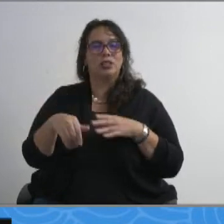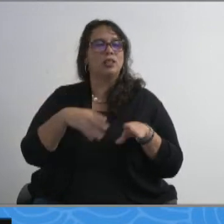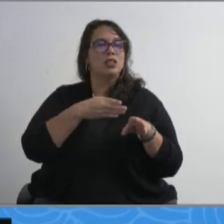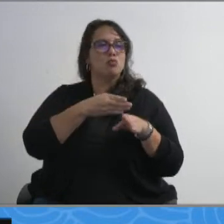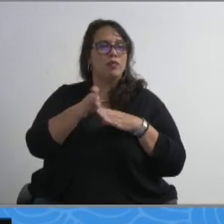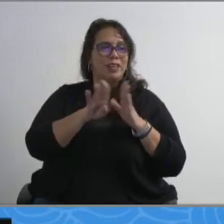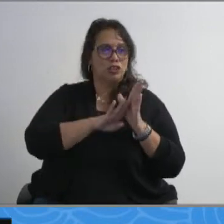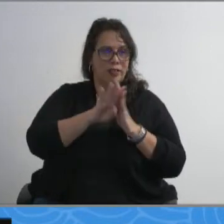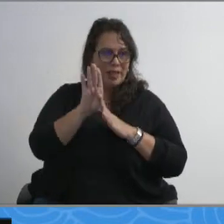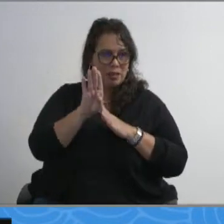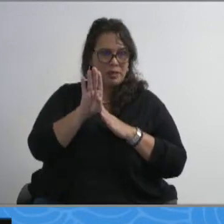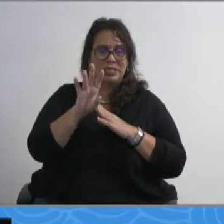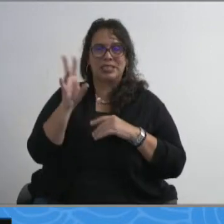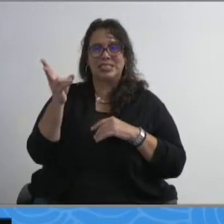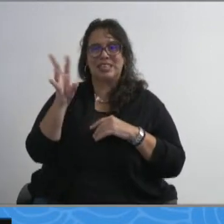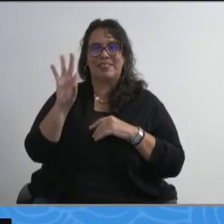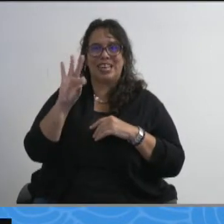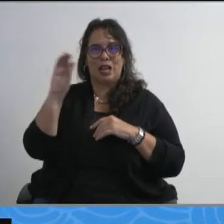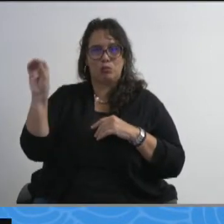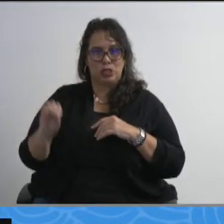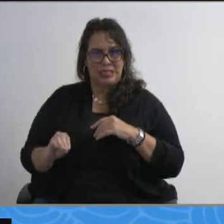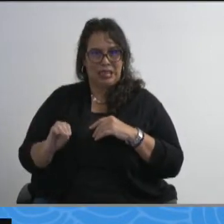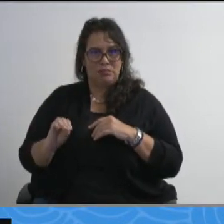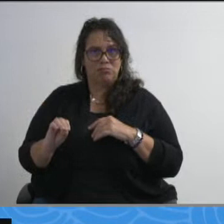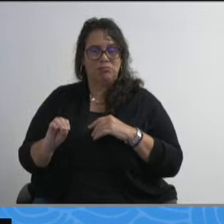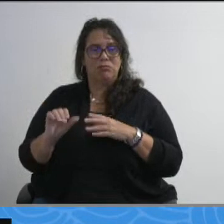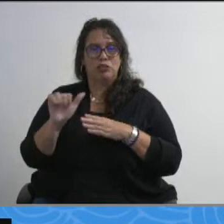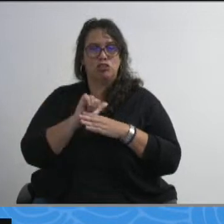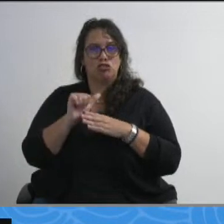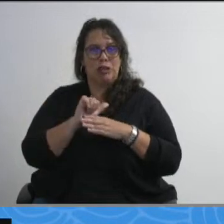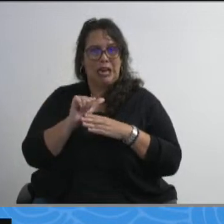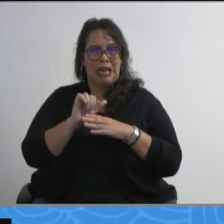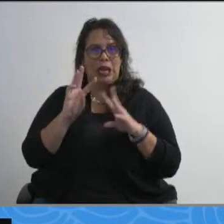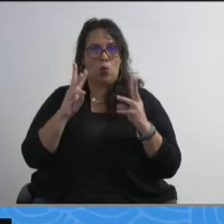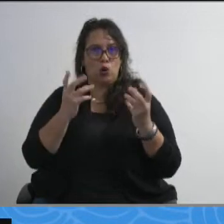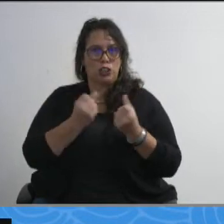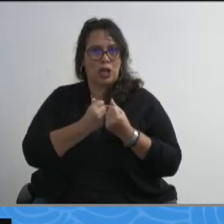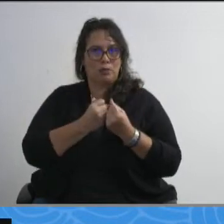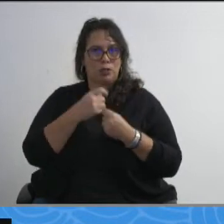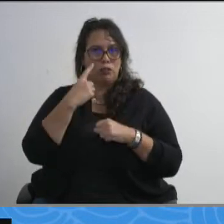we're budgeting 79% for training and workshops for our teachers.